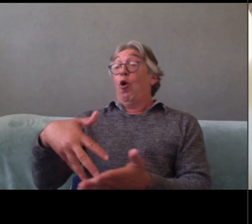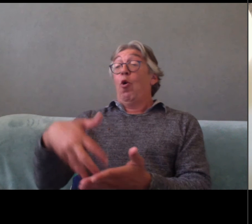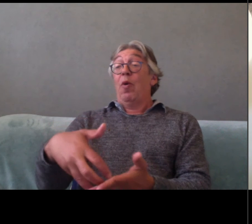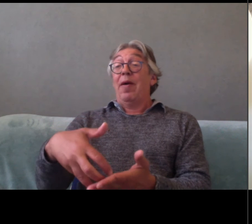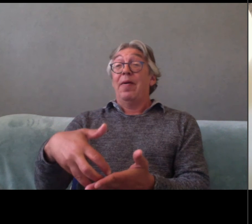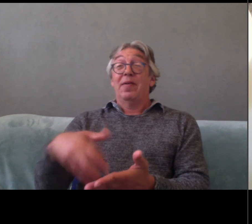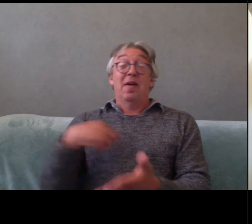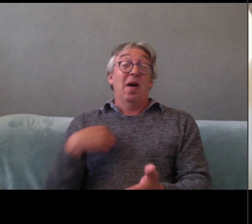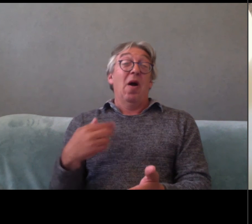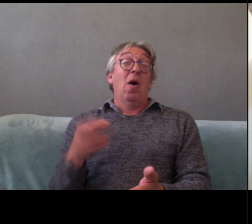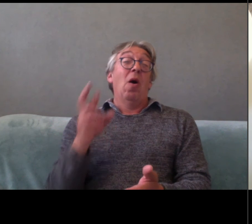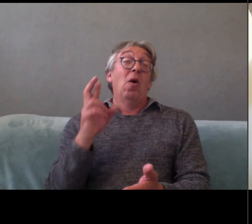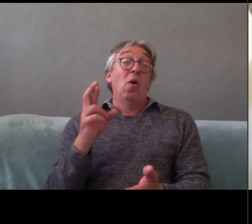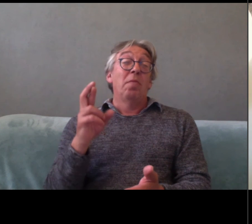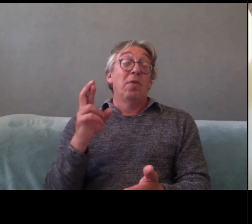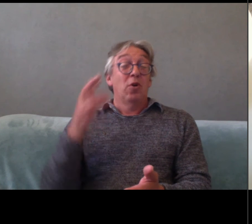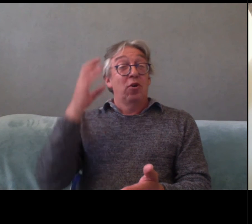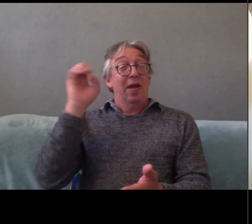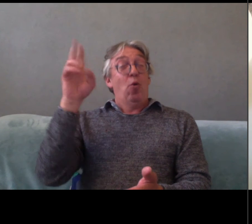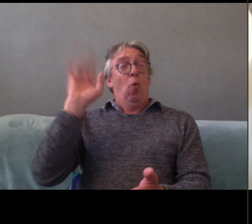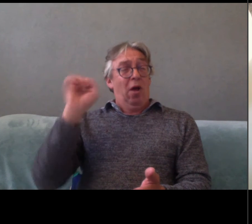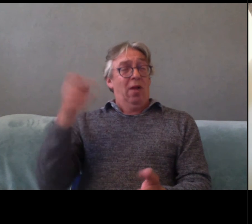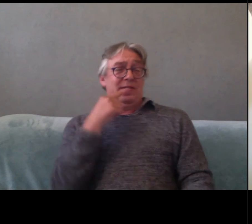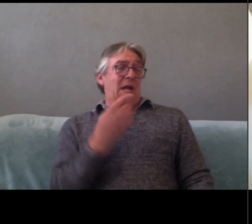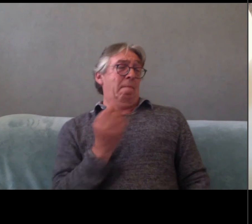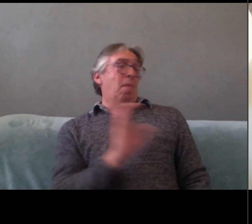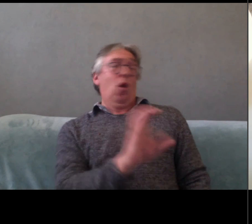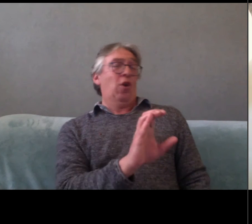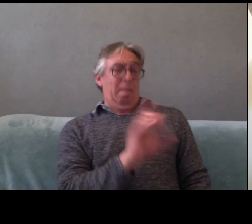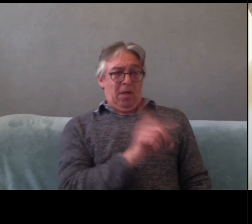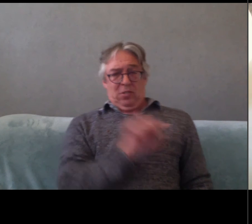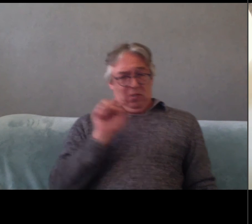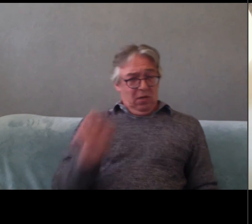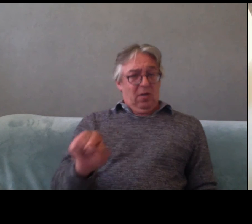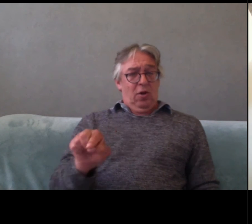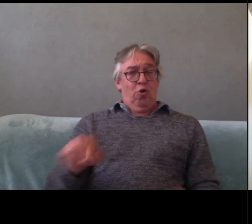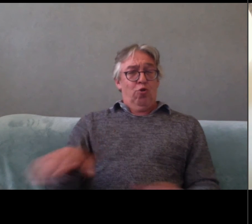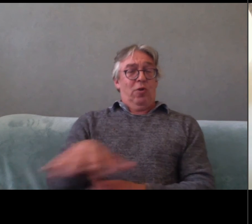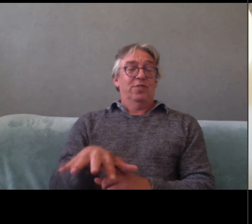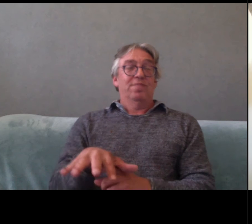We aren't going to work with them in regions like Madrid